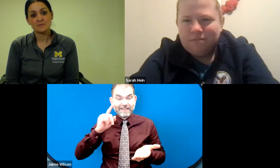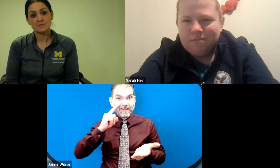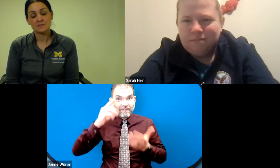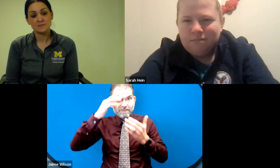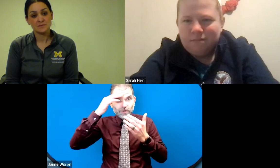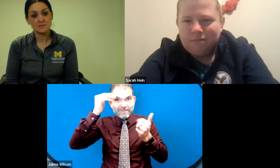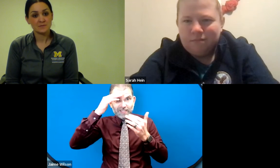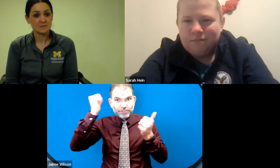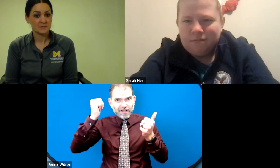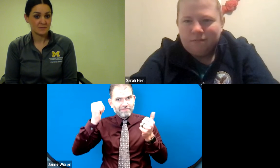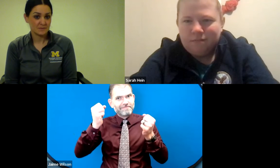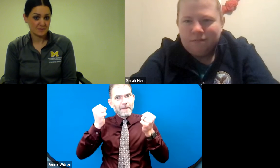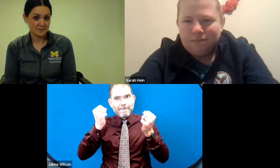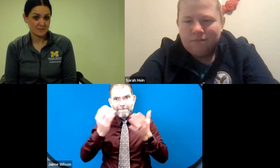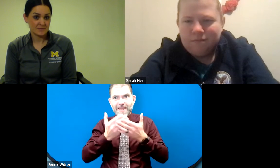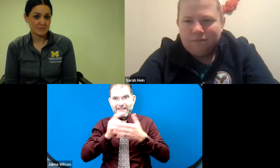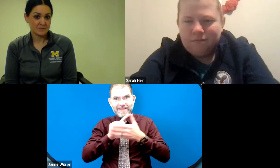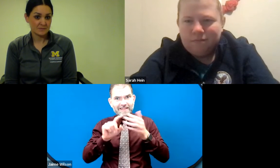ASL Interpreter: our risk for dementia.